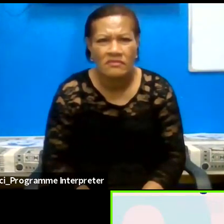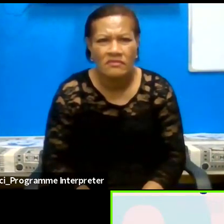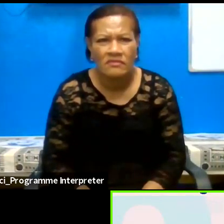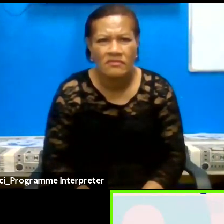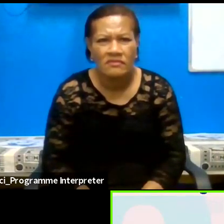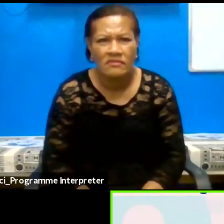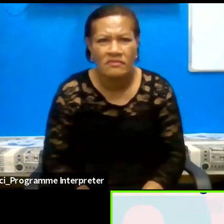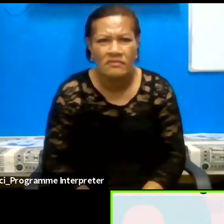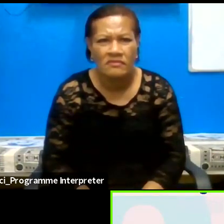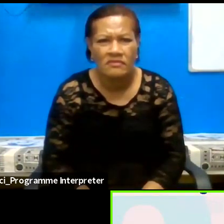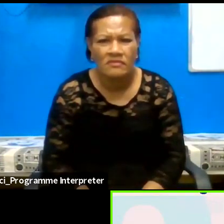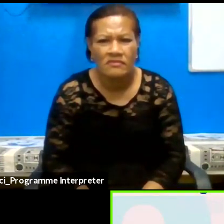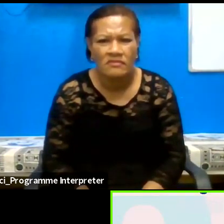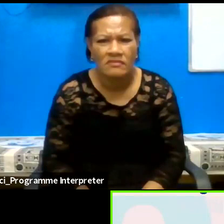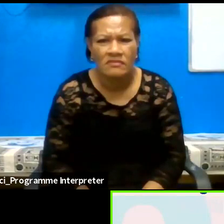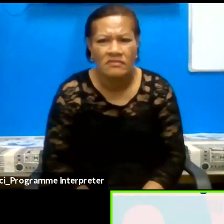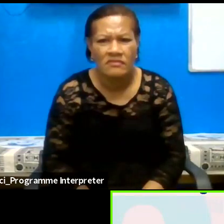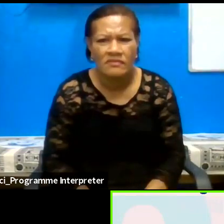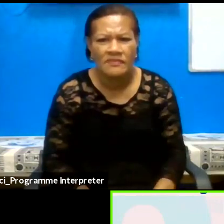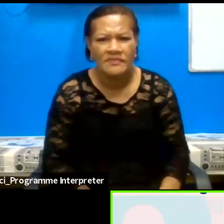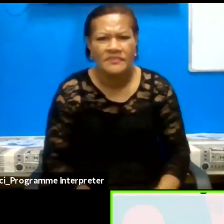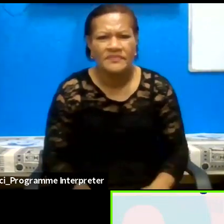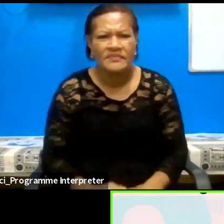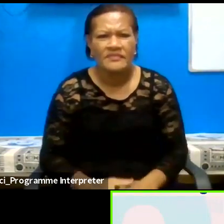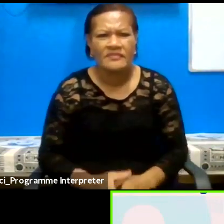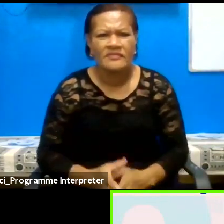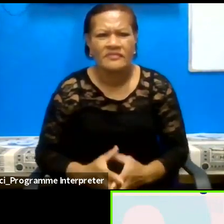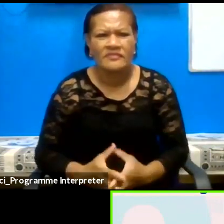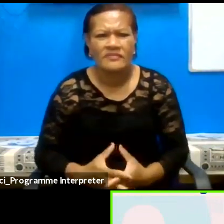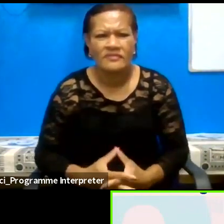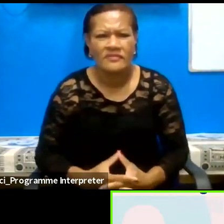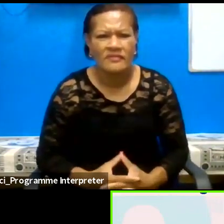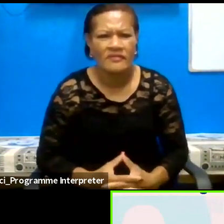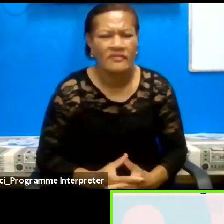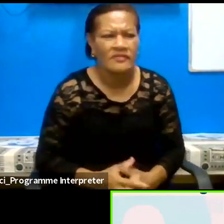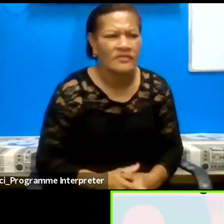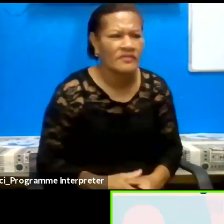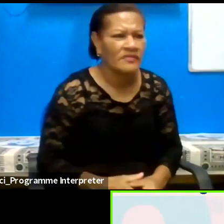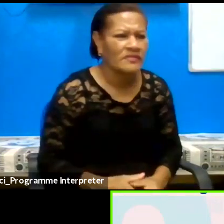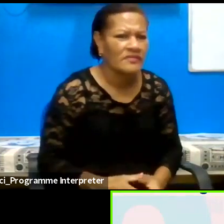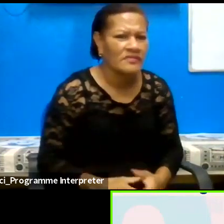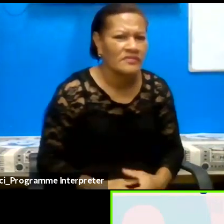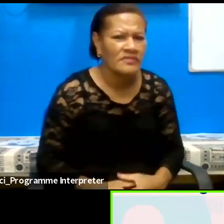all to fill in at the end of this program, okay? The